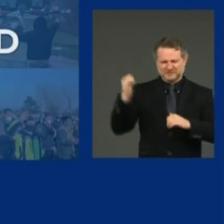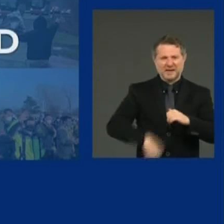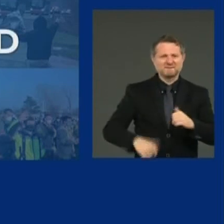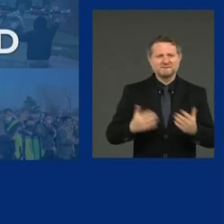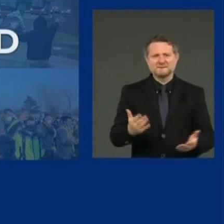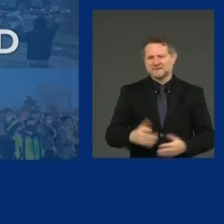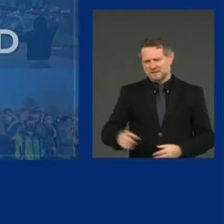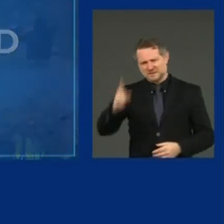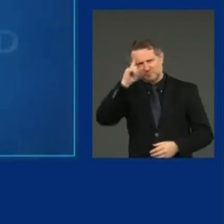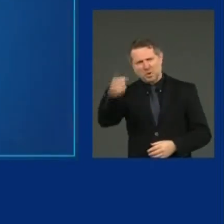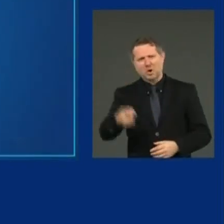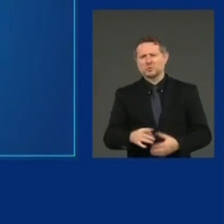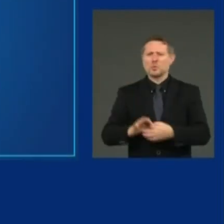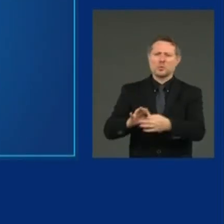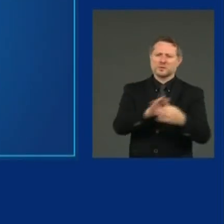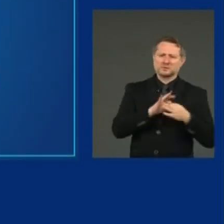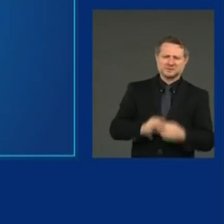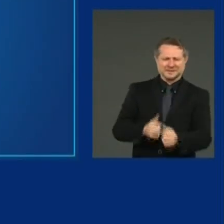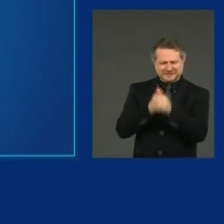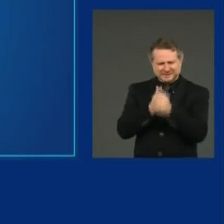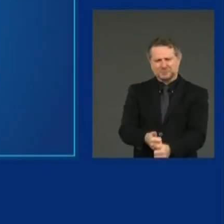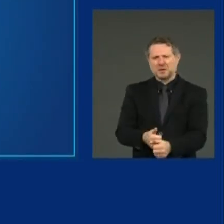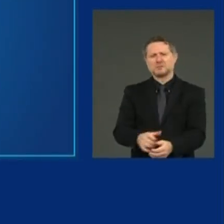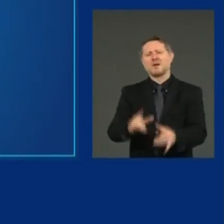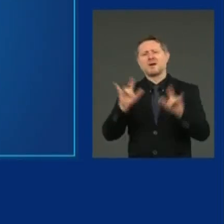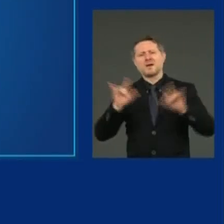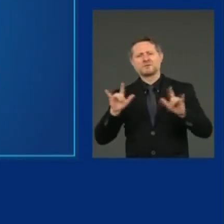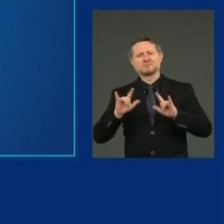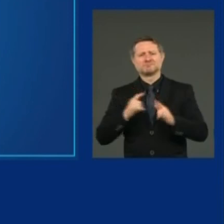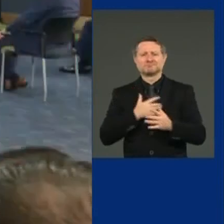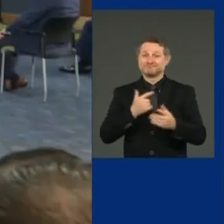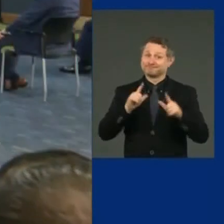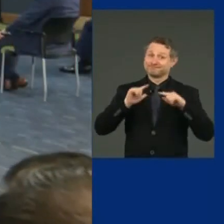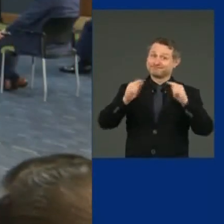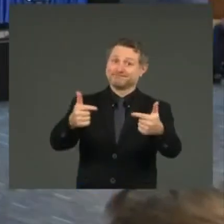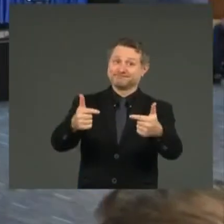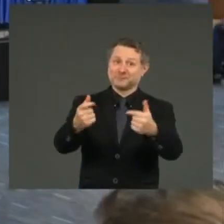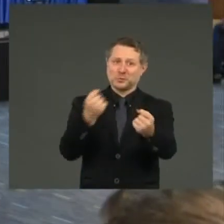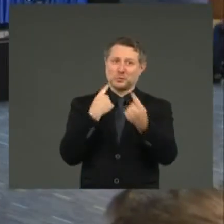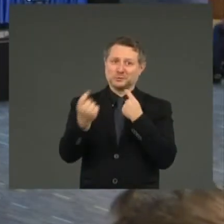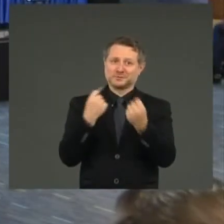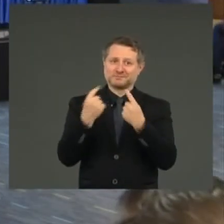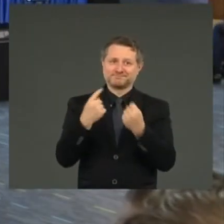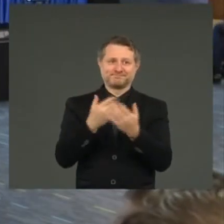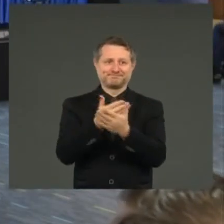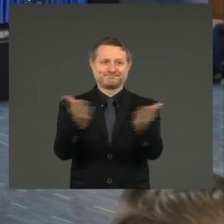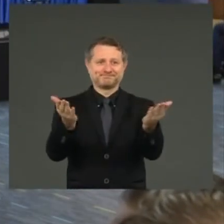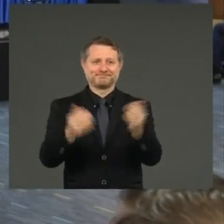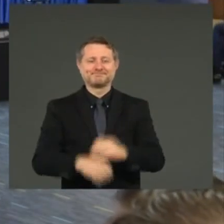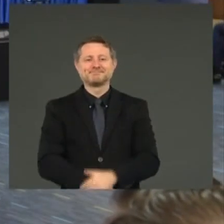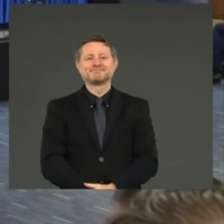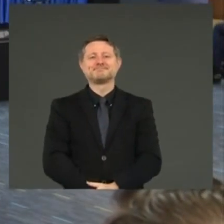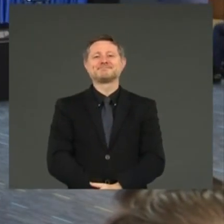AND THAT'S WHAT IT MEANS TO BE NEW YORK TOUGH, SMART, UNITED, DISCIPLINED AND LOVING. THANK YOU.